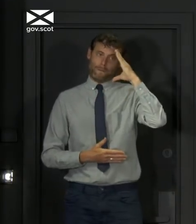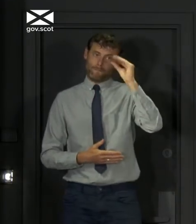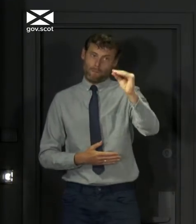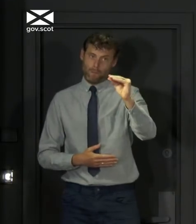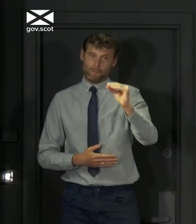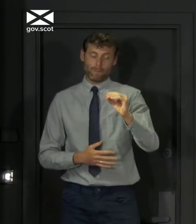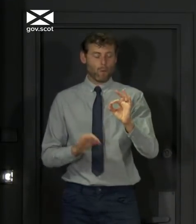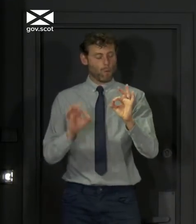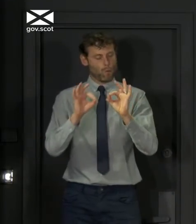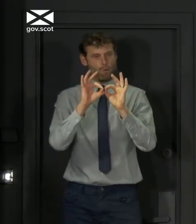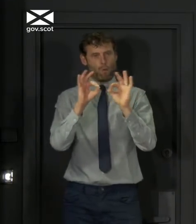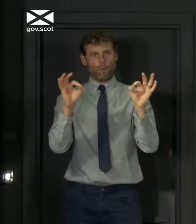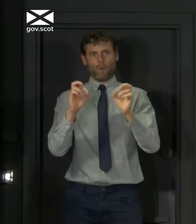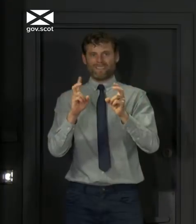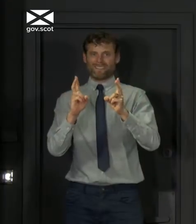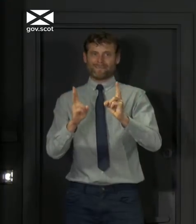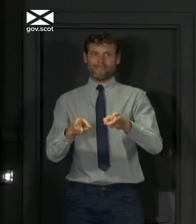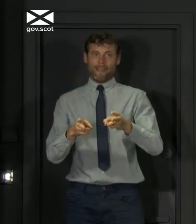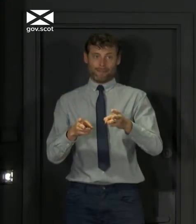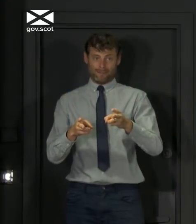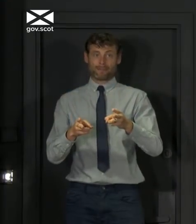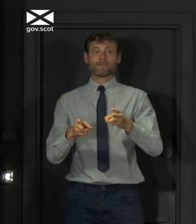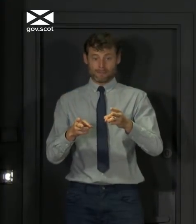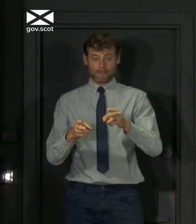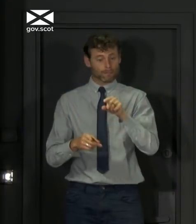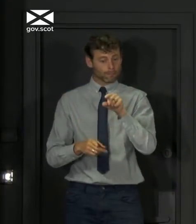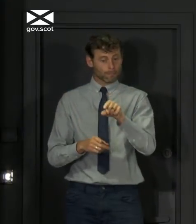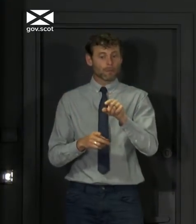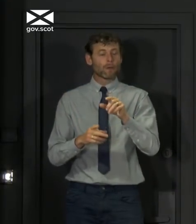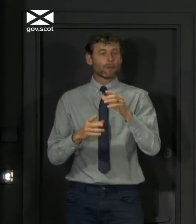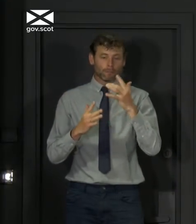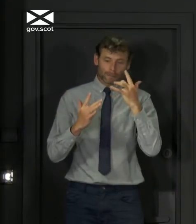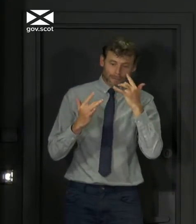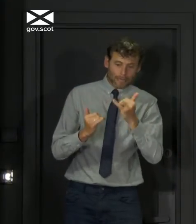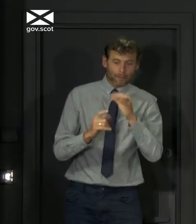patient confirmed through a test as having COVID-19. Now it's worth noting that when